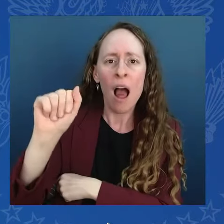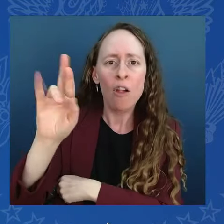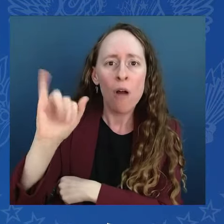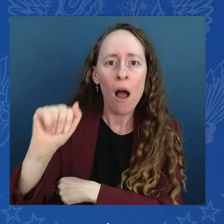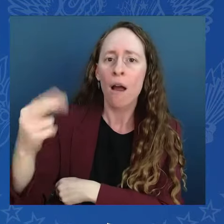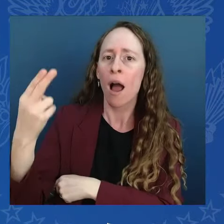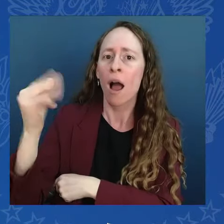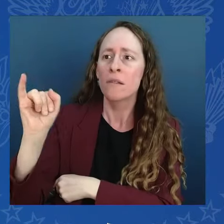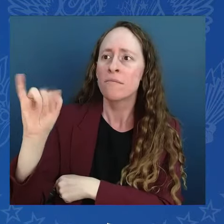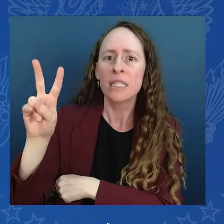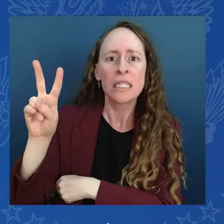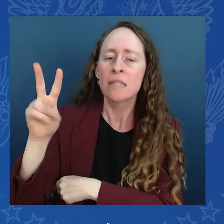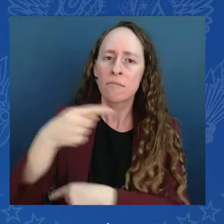We're upgrading outdated --